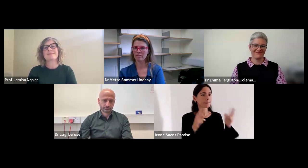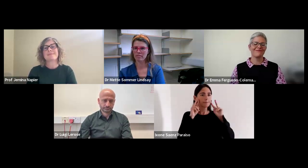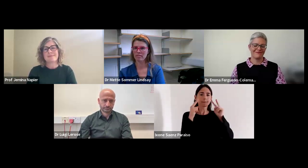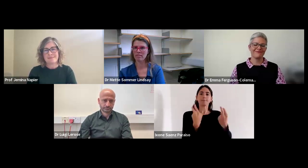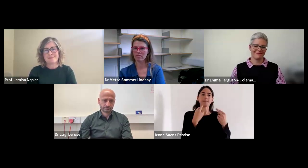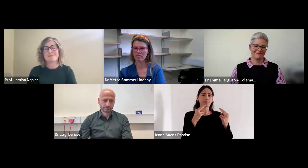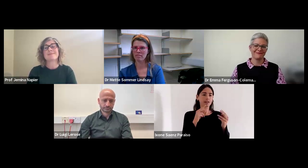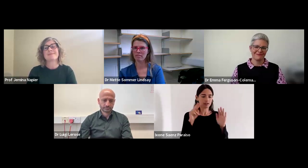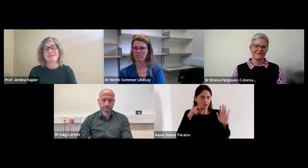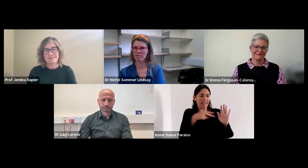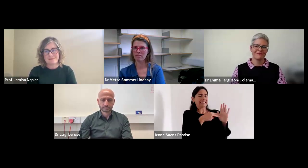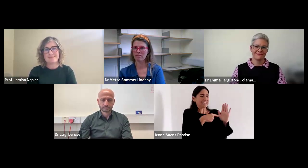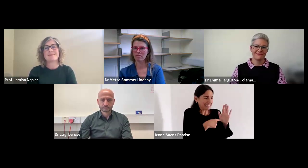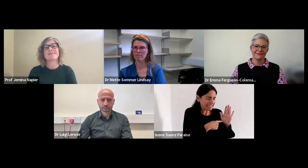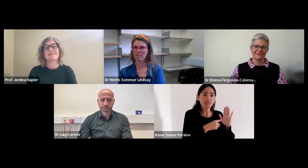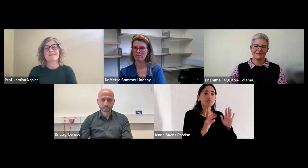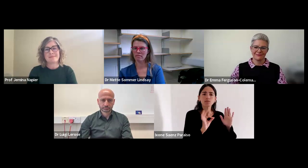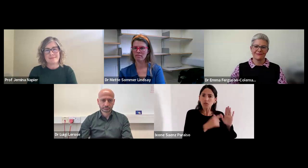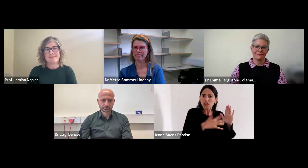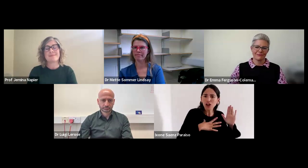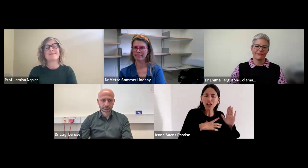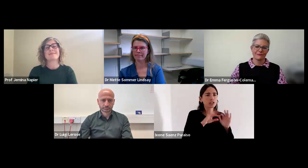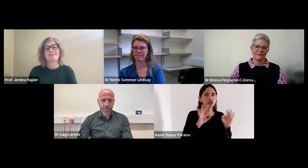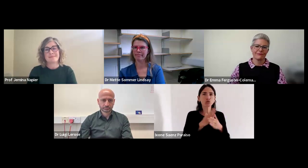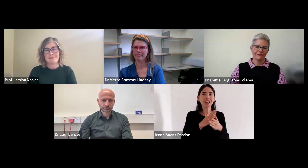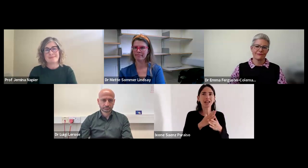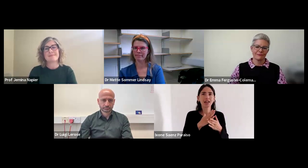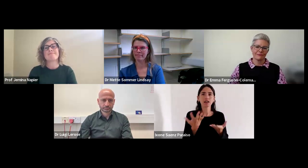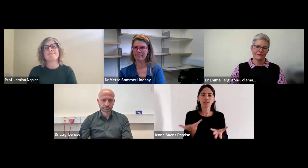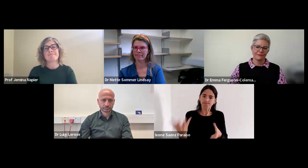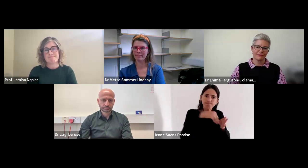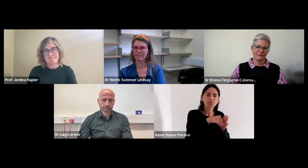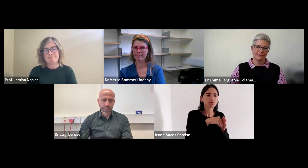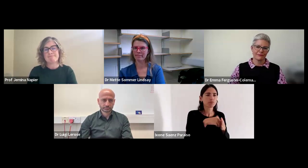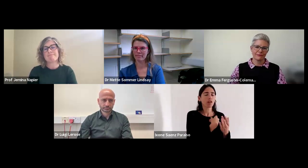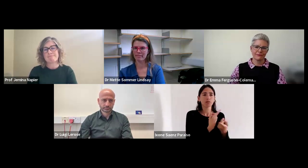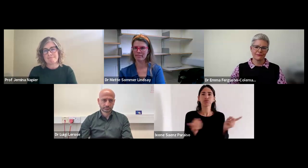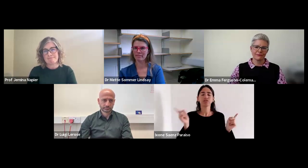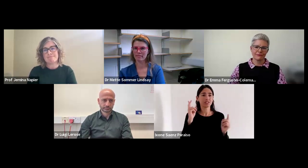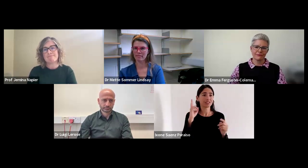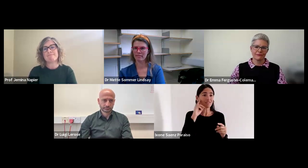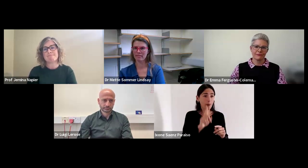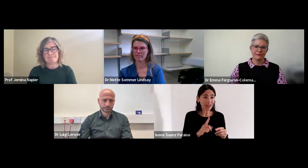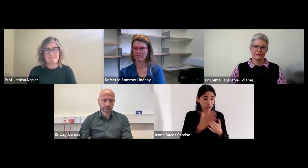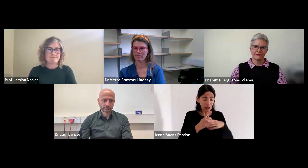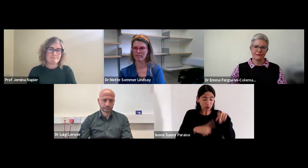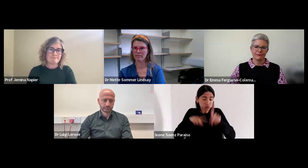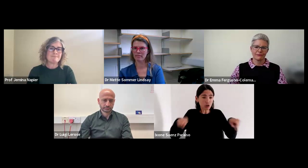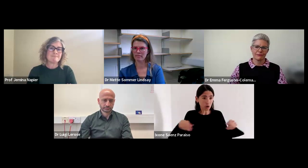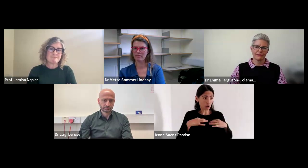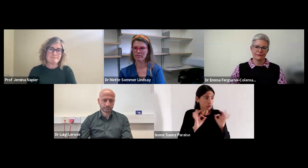you have a policy, but there's no real reflection as to whether that works, whether it incorporates